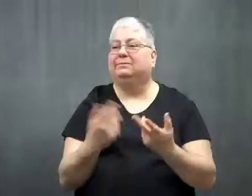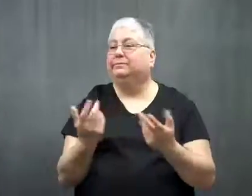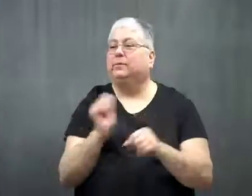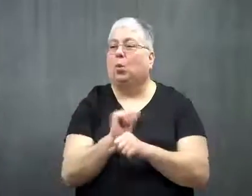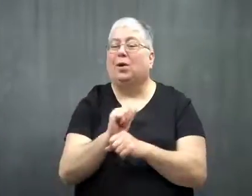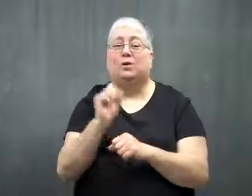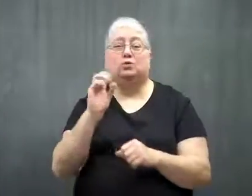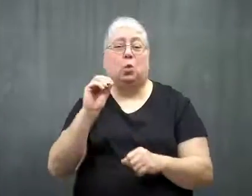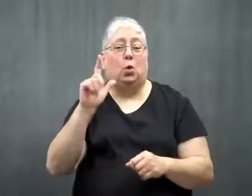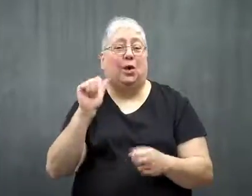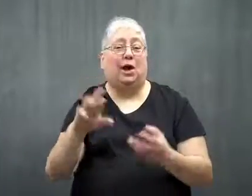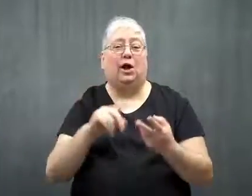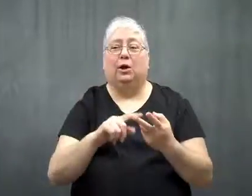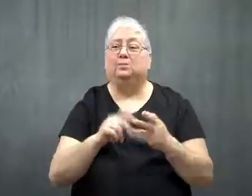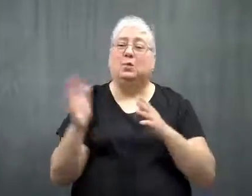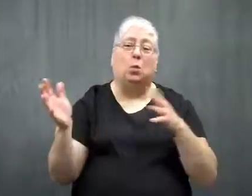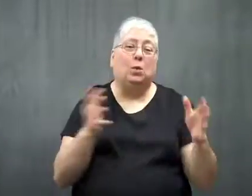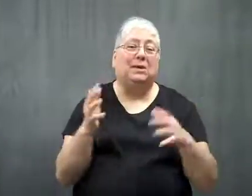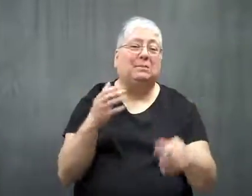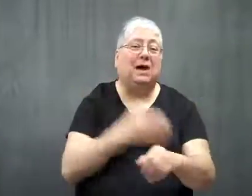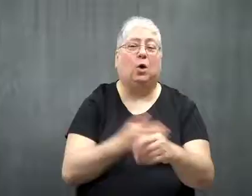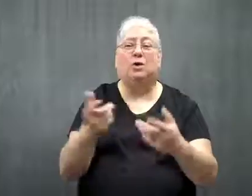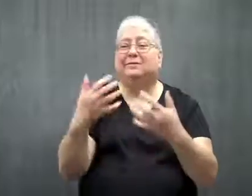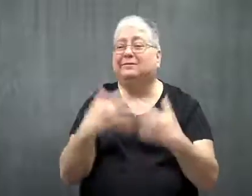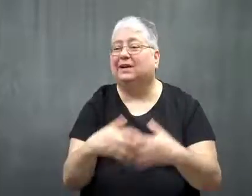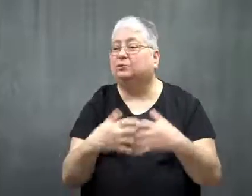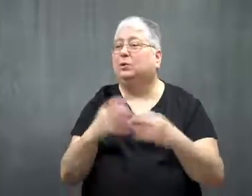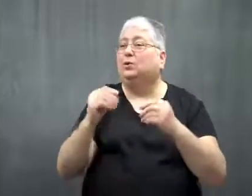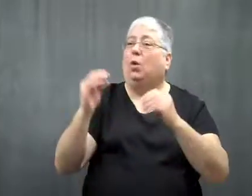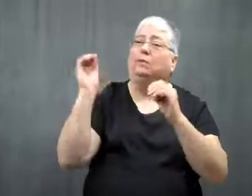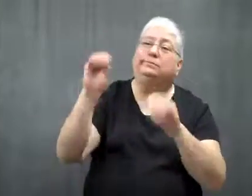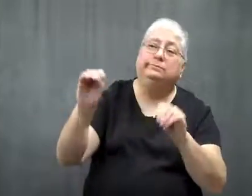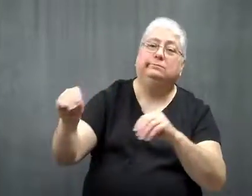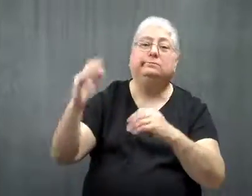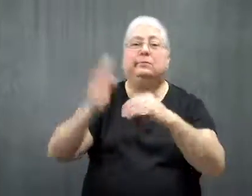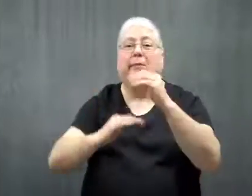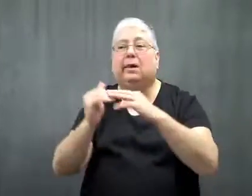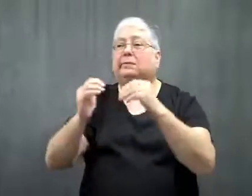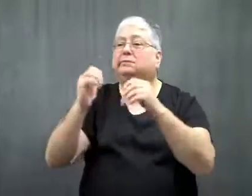These jobs are in solar or wind power, factories, setup and maintenance.